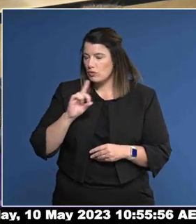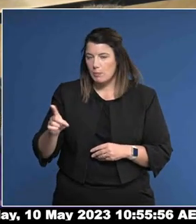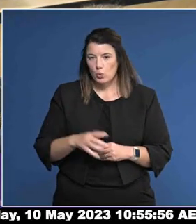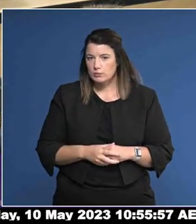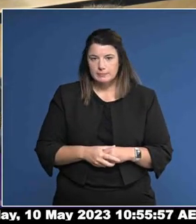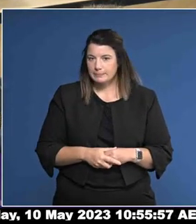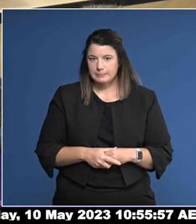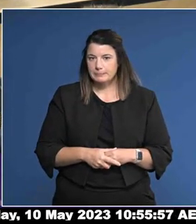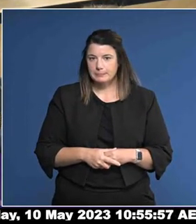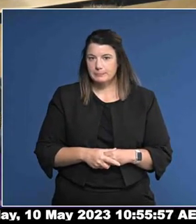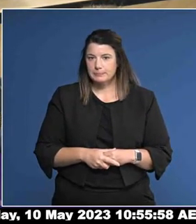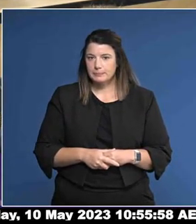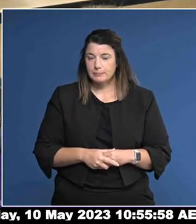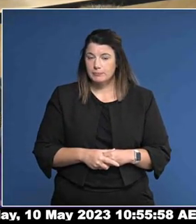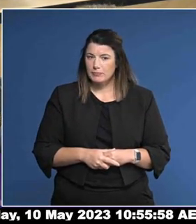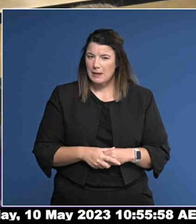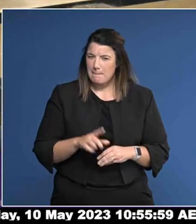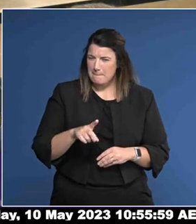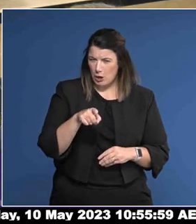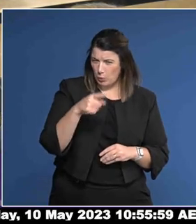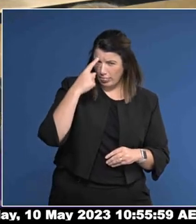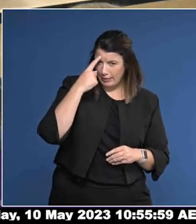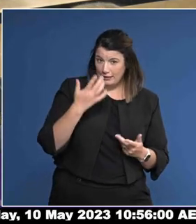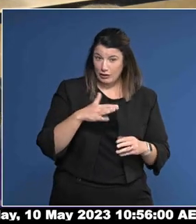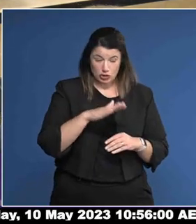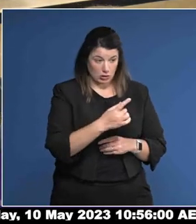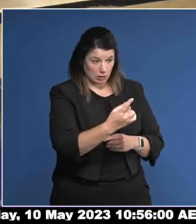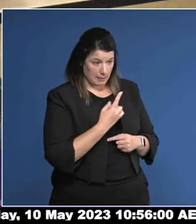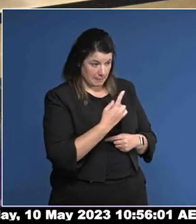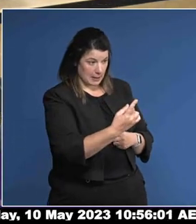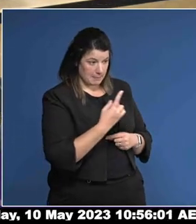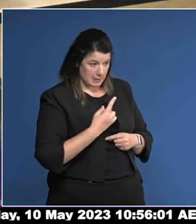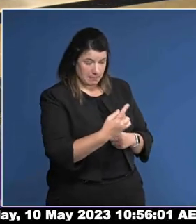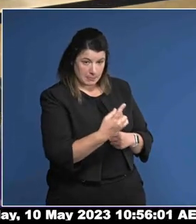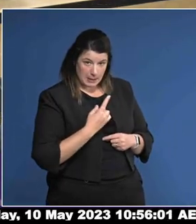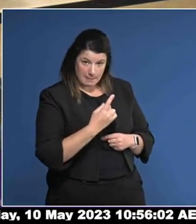You would agree though, wouldn't you, a child coming in on a daily basis to